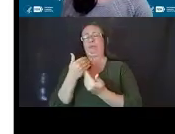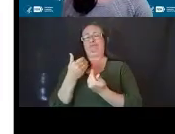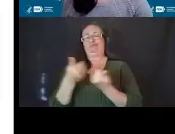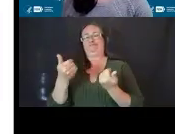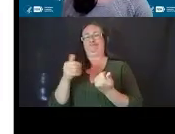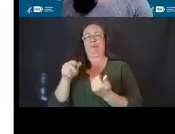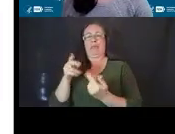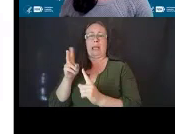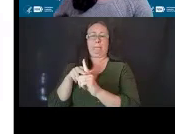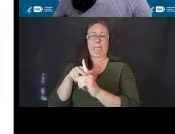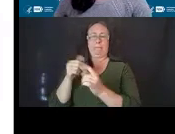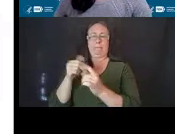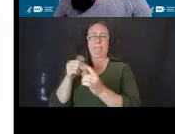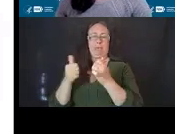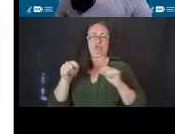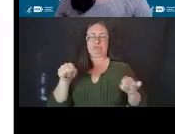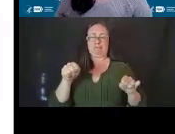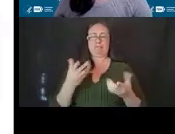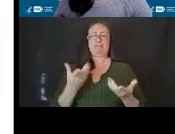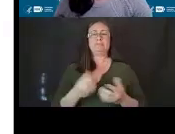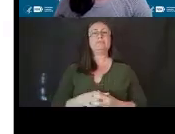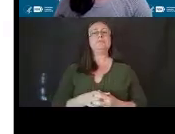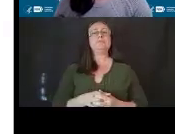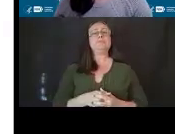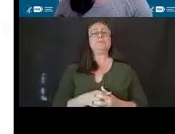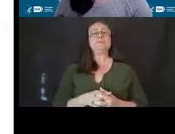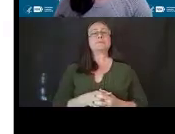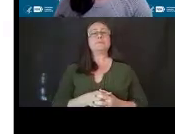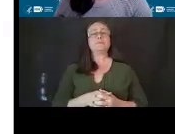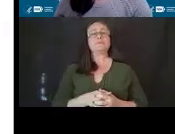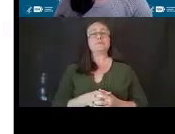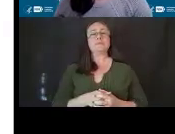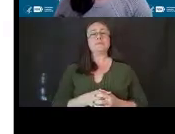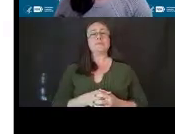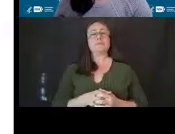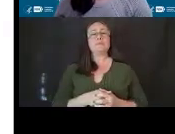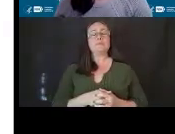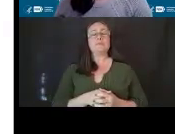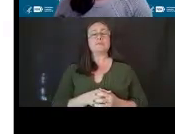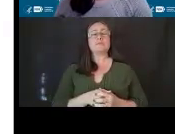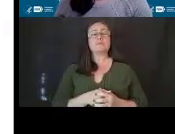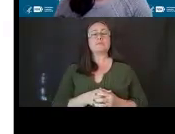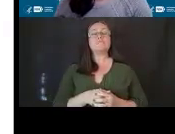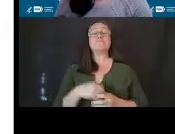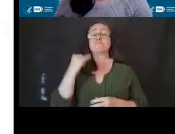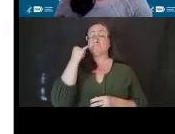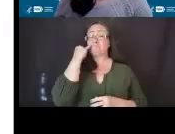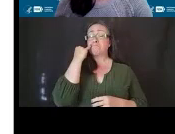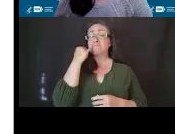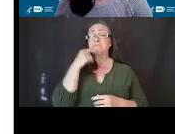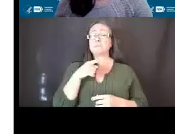a substantial amount of preliminary data to convince reviewers that your project is indeed feasible.